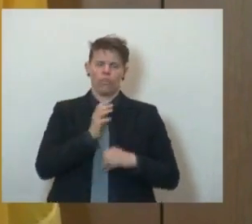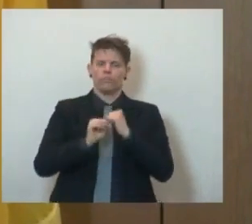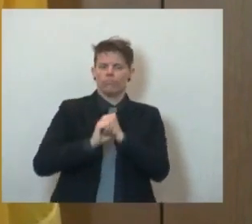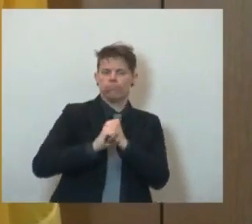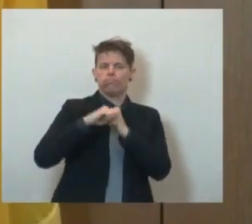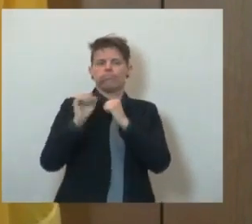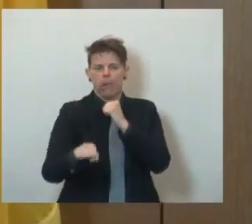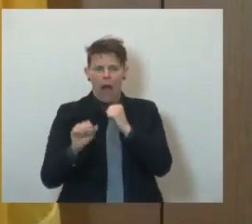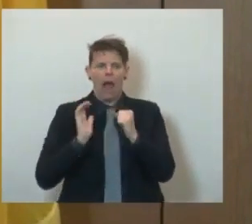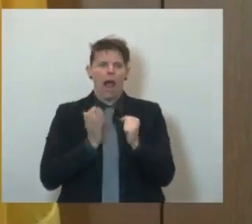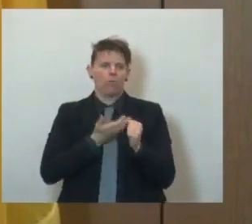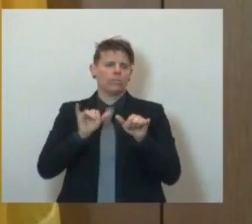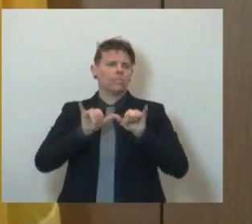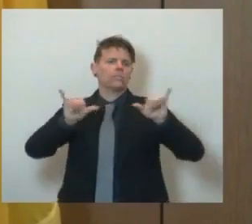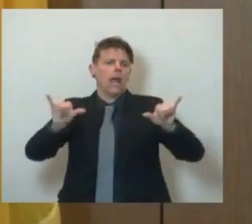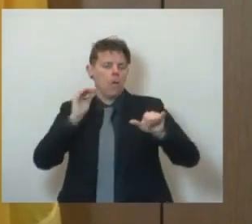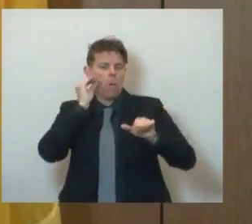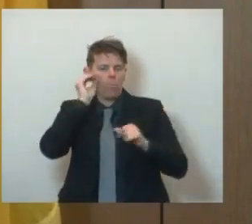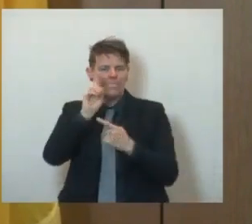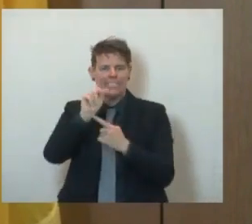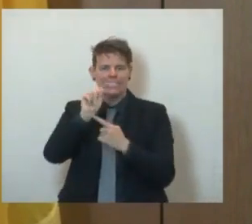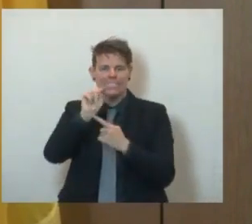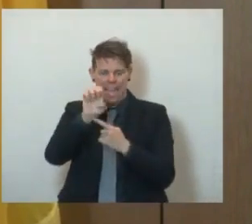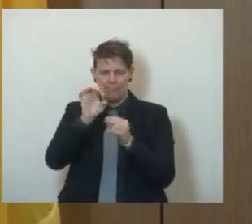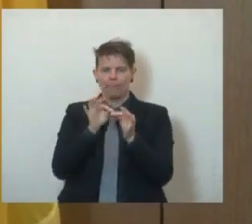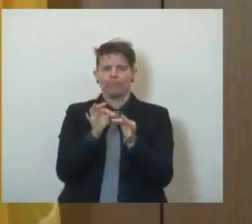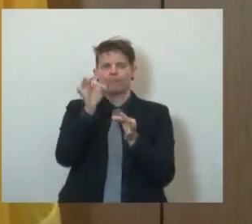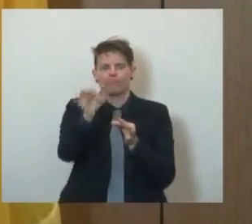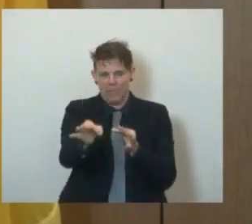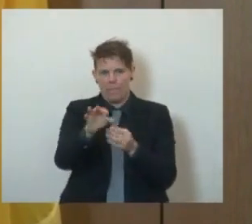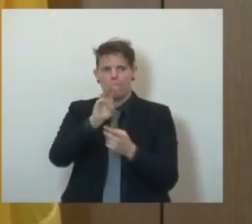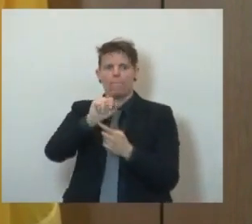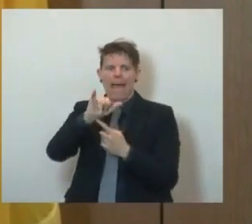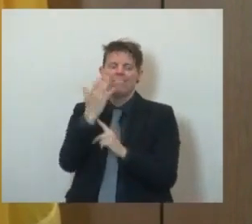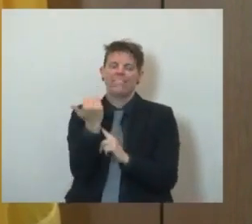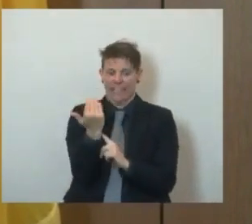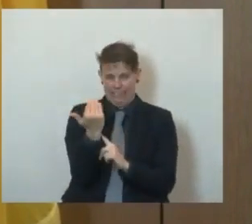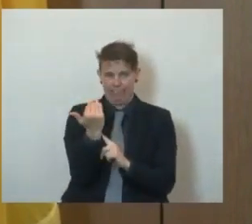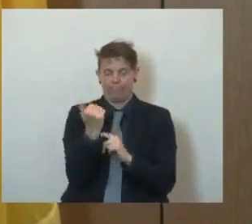TODAY? WELL LAST WEEK I SAID THAT WE WOULD FORMERLY EXTEND.